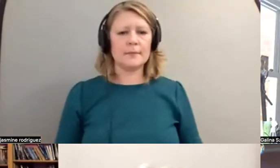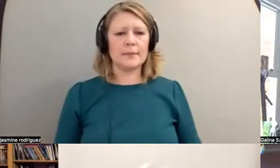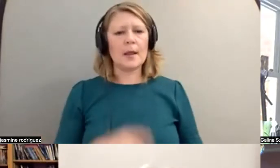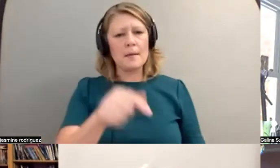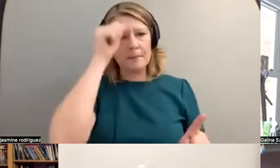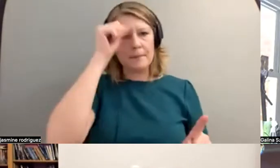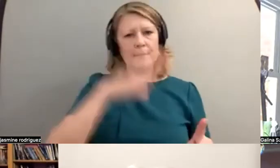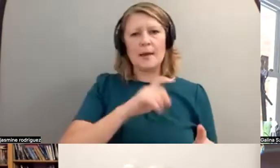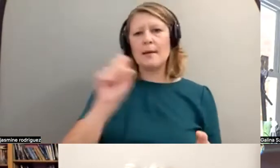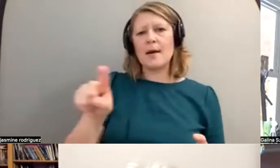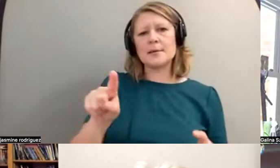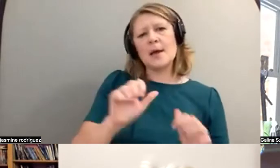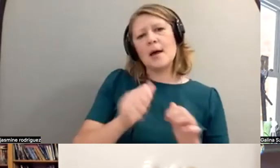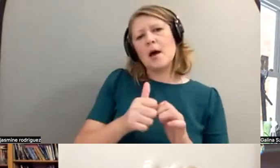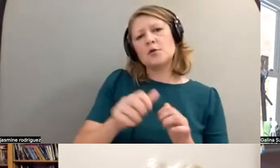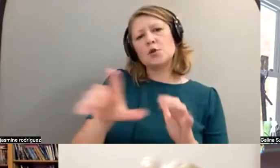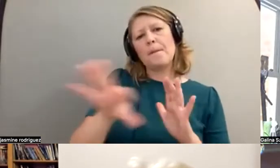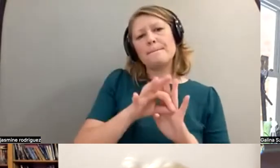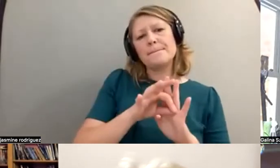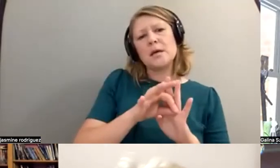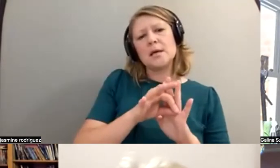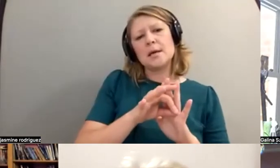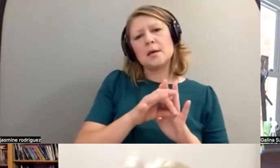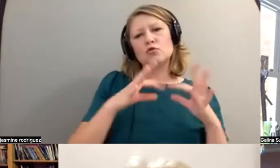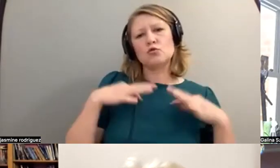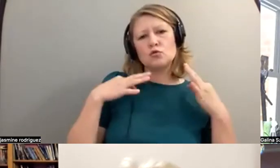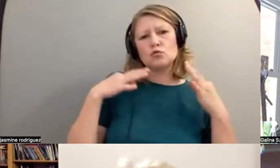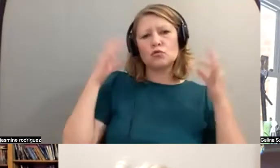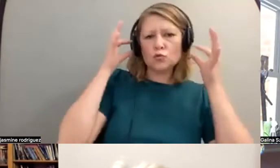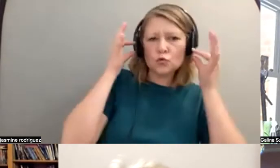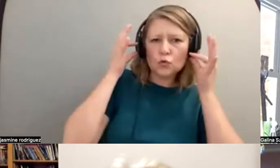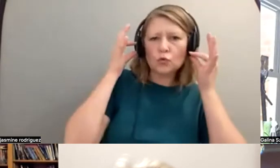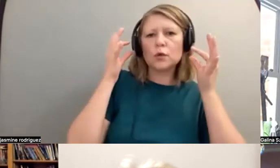make the transition to polymer clay on glass? Is there a process there?